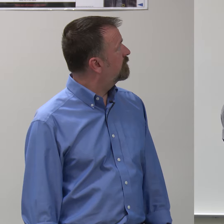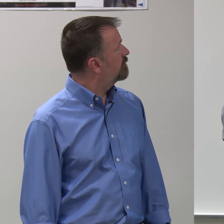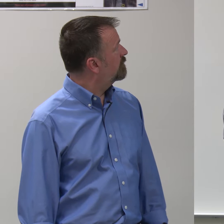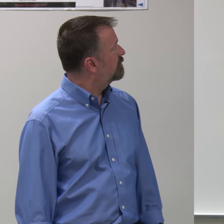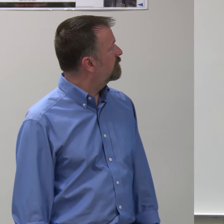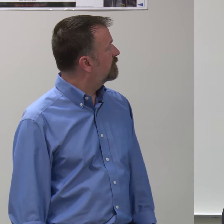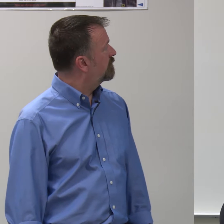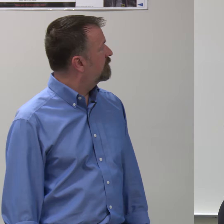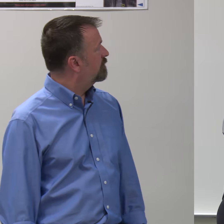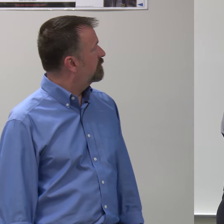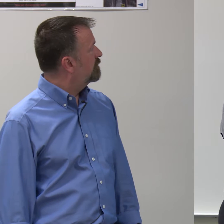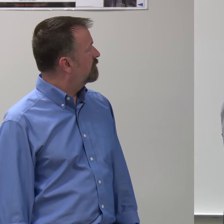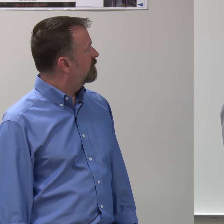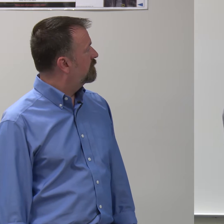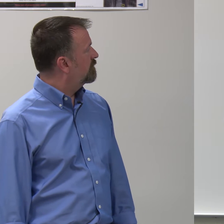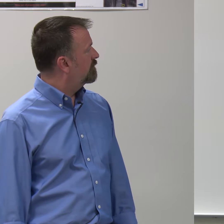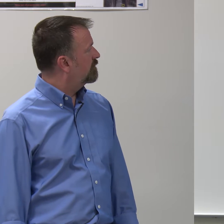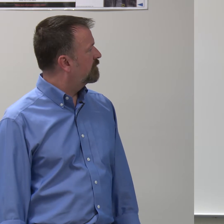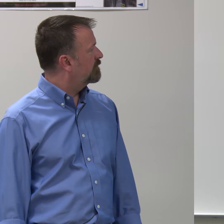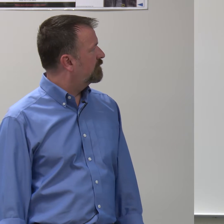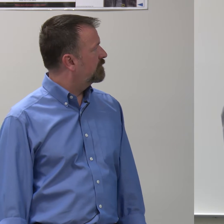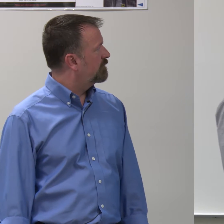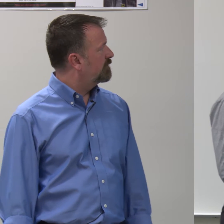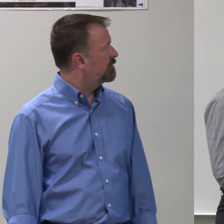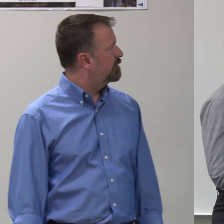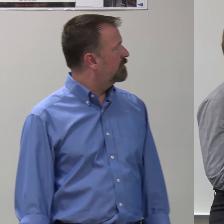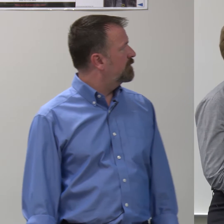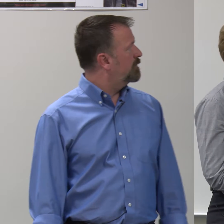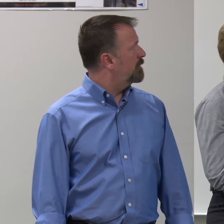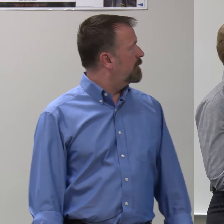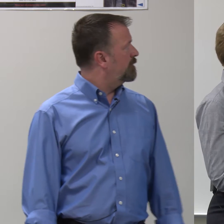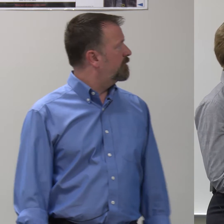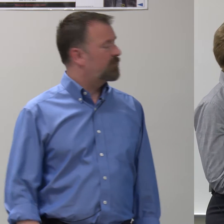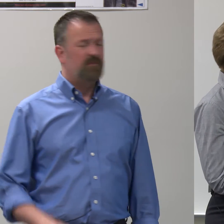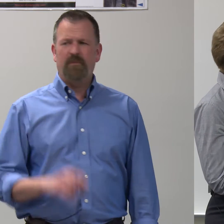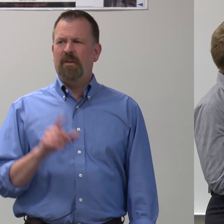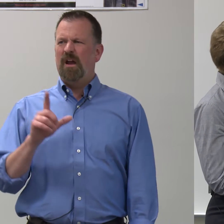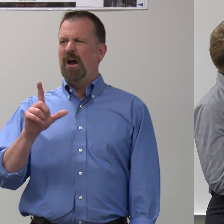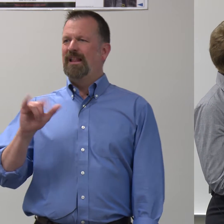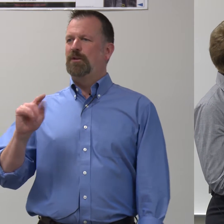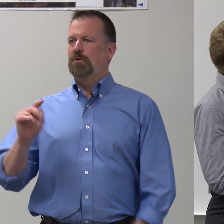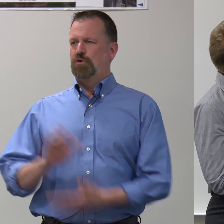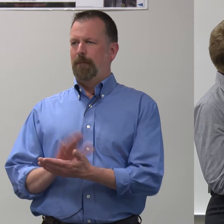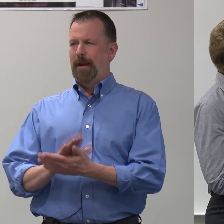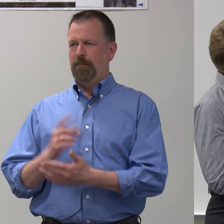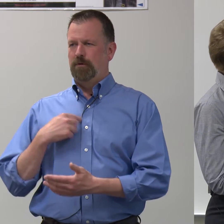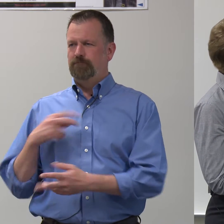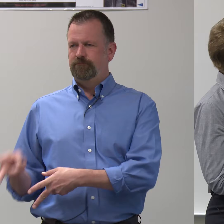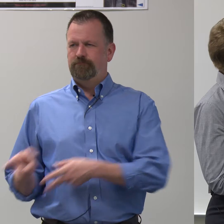This is some images I took from a paper in the literature. On the top are blood vessels.